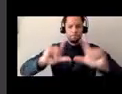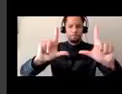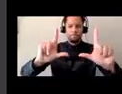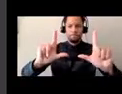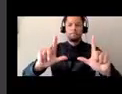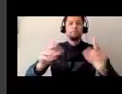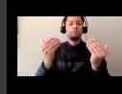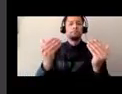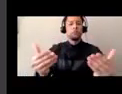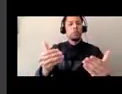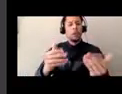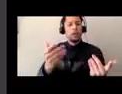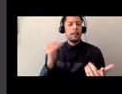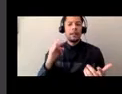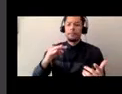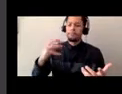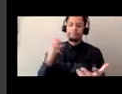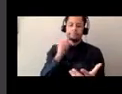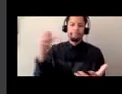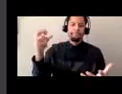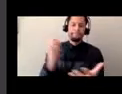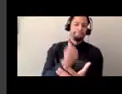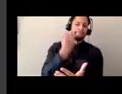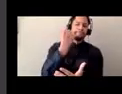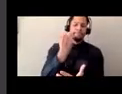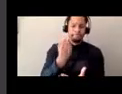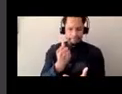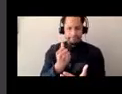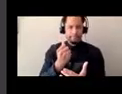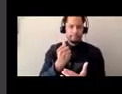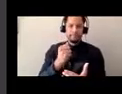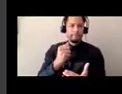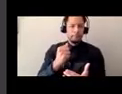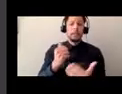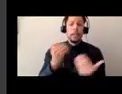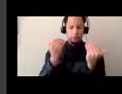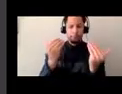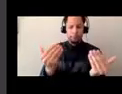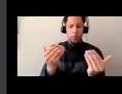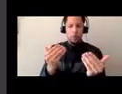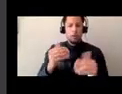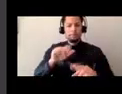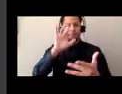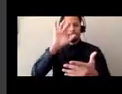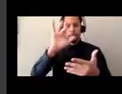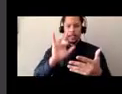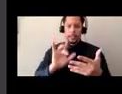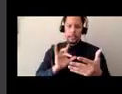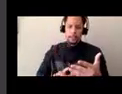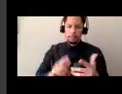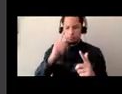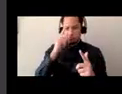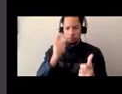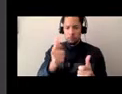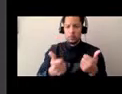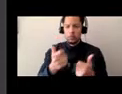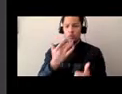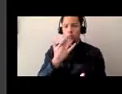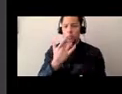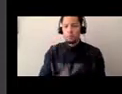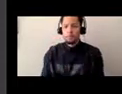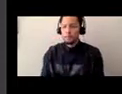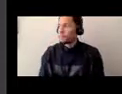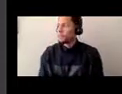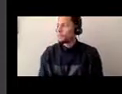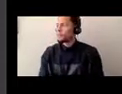For those that are starting.